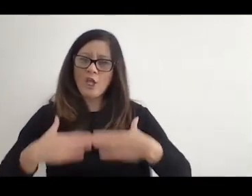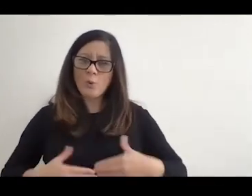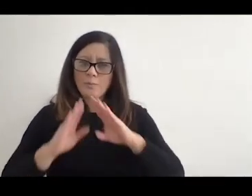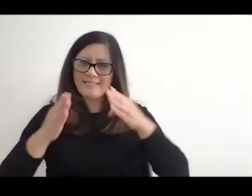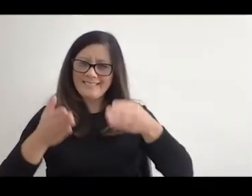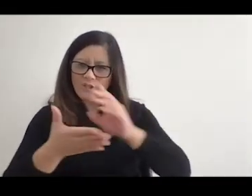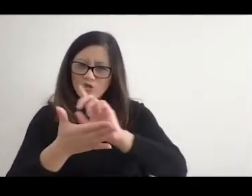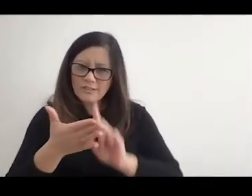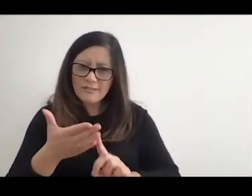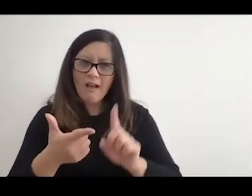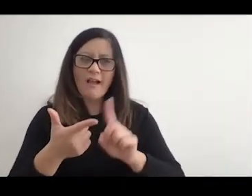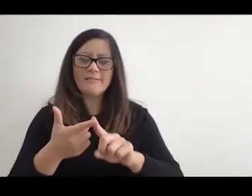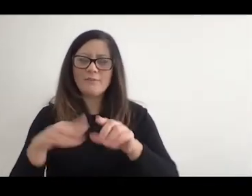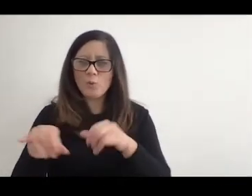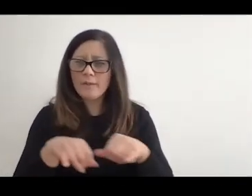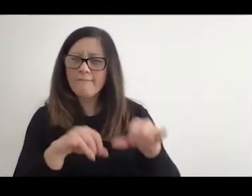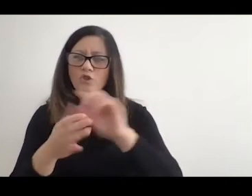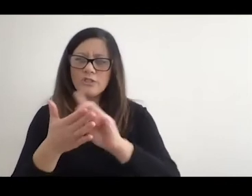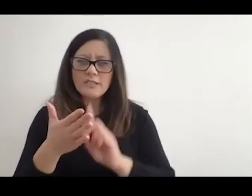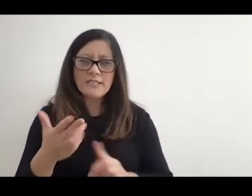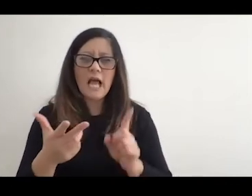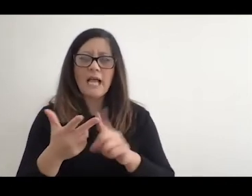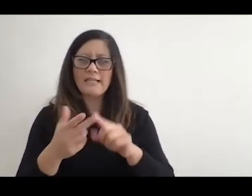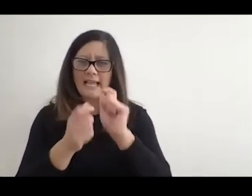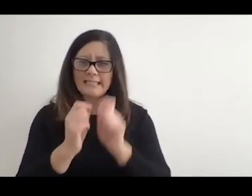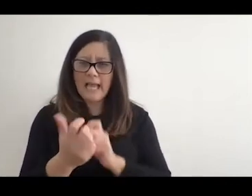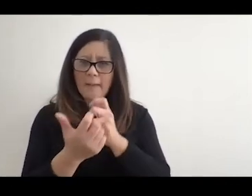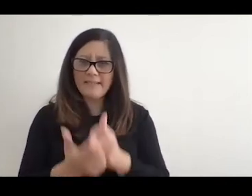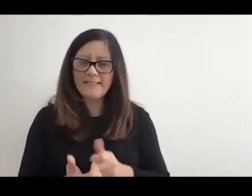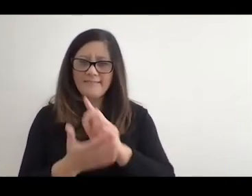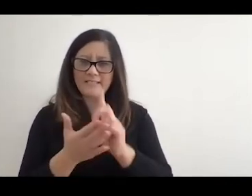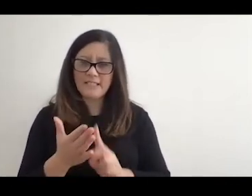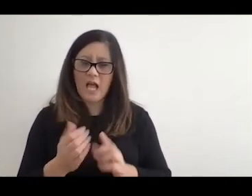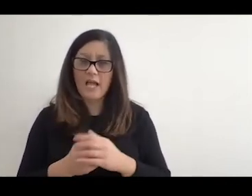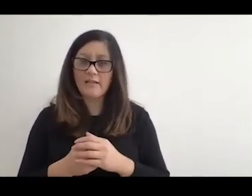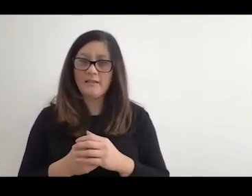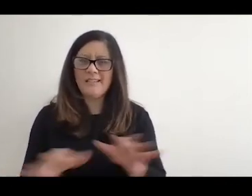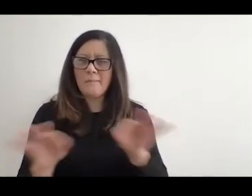important to me because I need to understand garment construction. I need to understand what will and